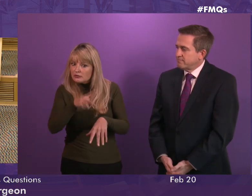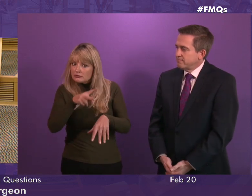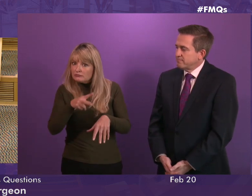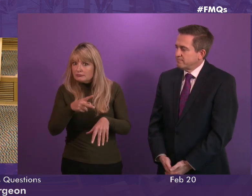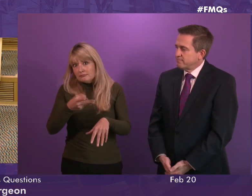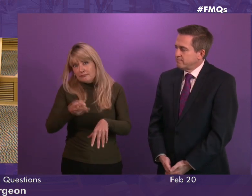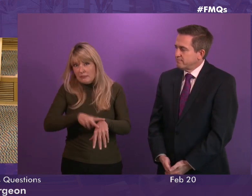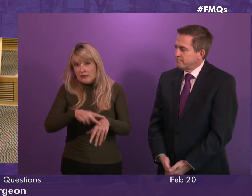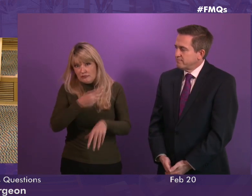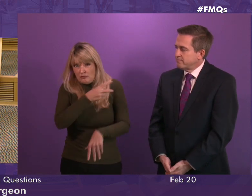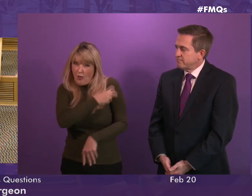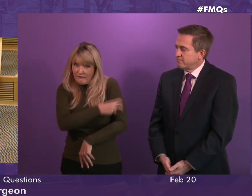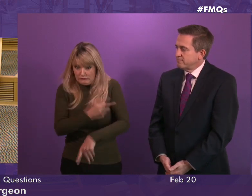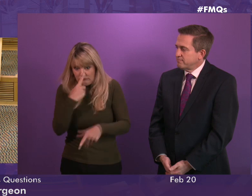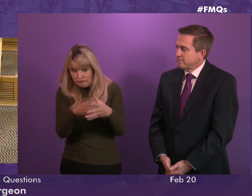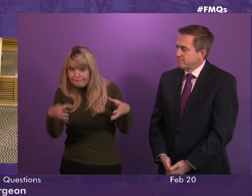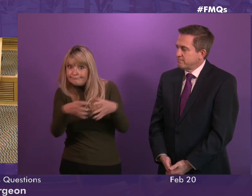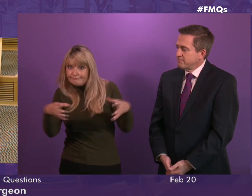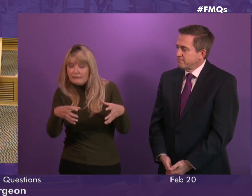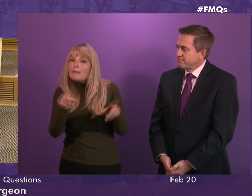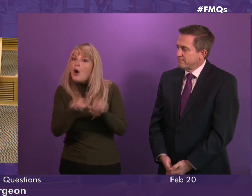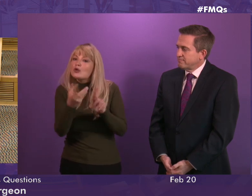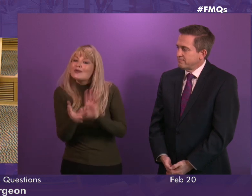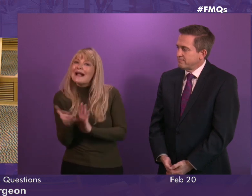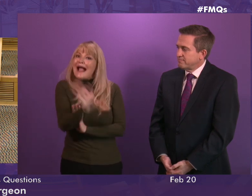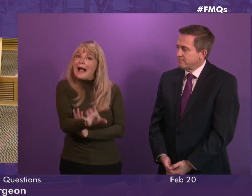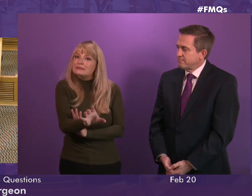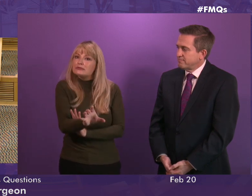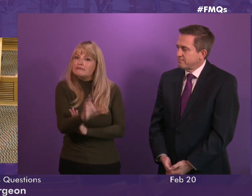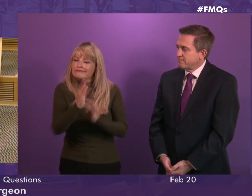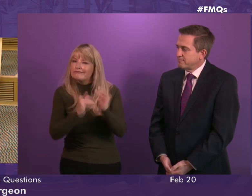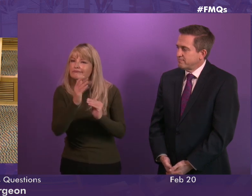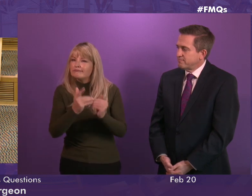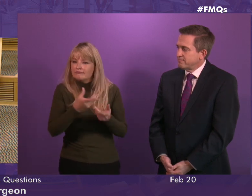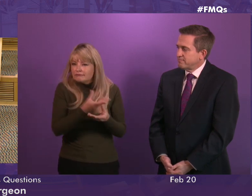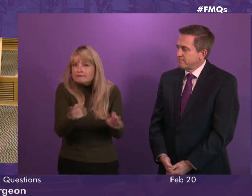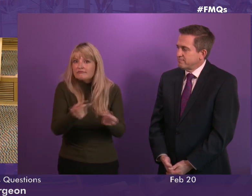in capital funding. That is important and welcome.